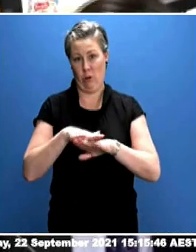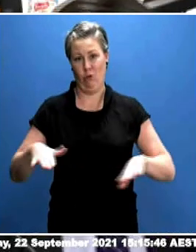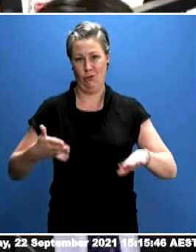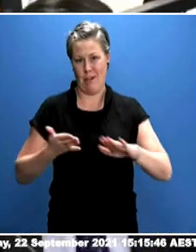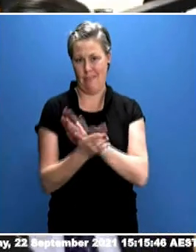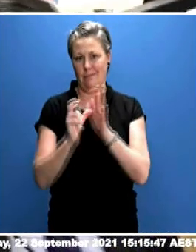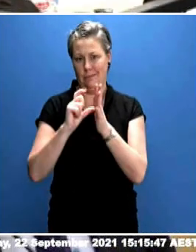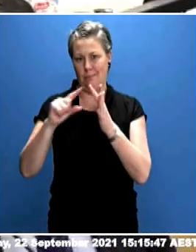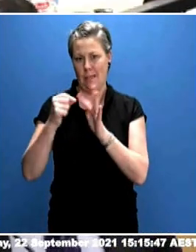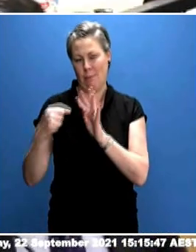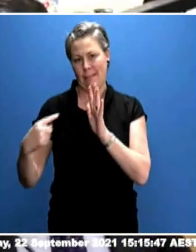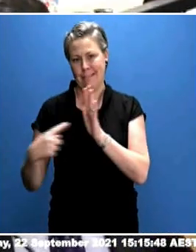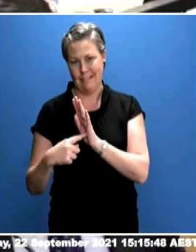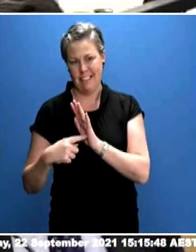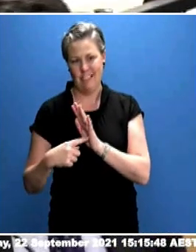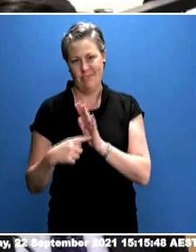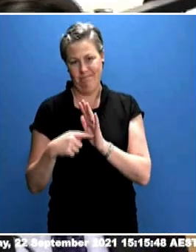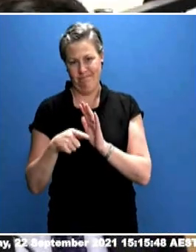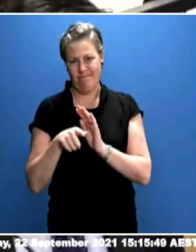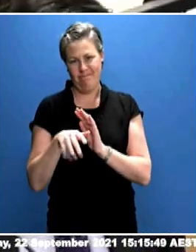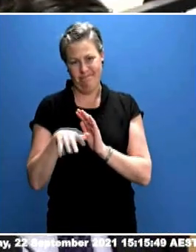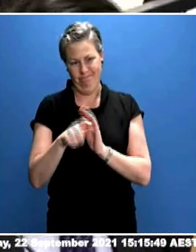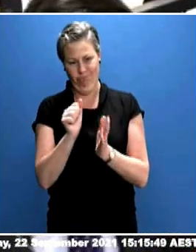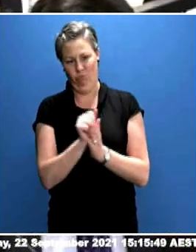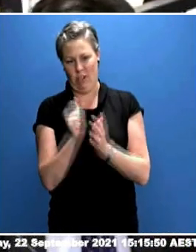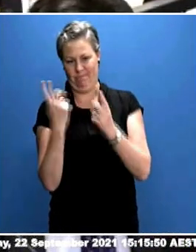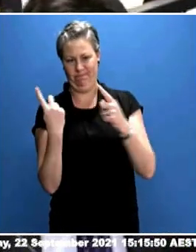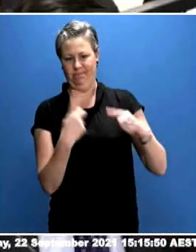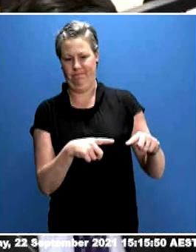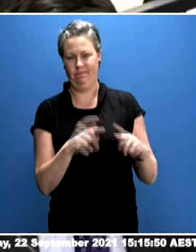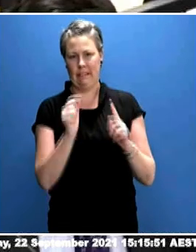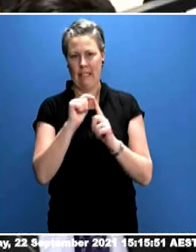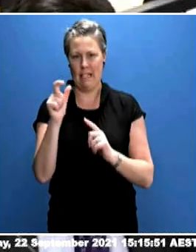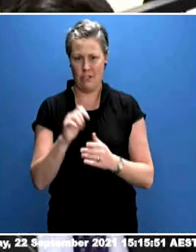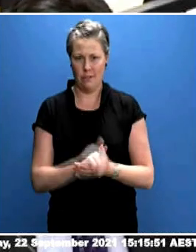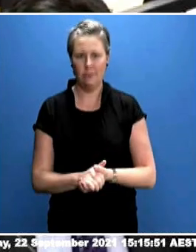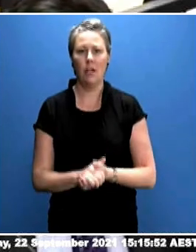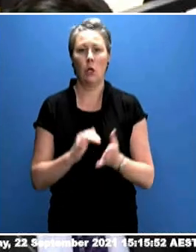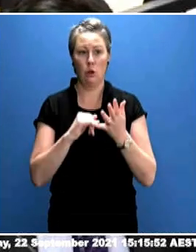Because more than half the children in the Kath French Centre are First Nations,